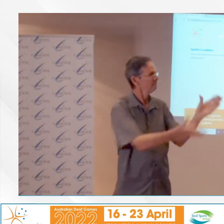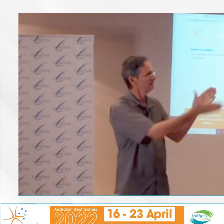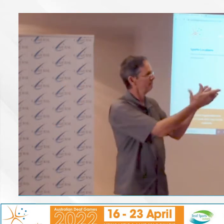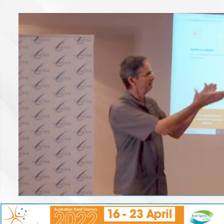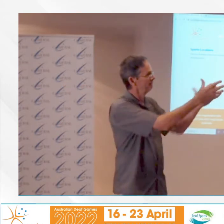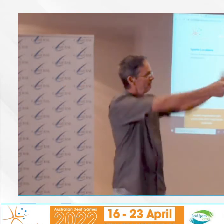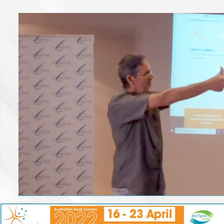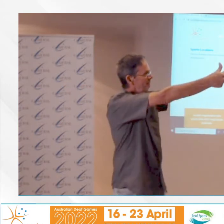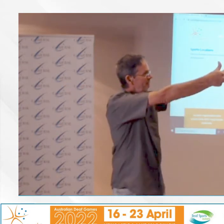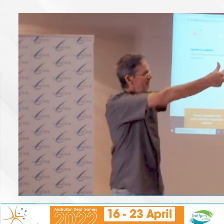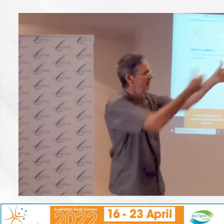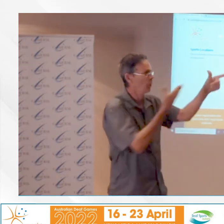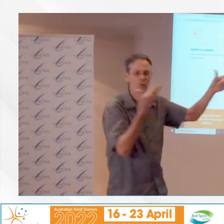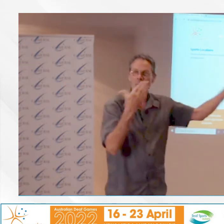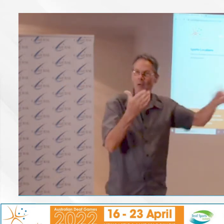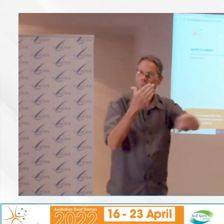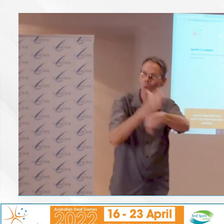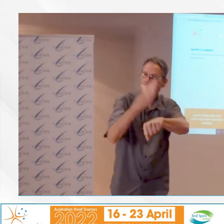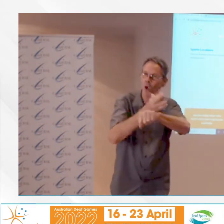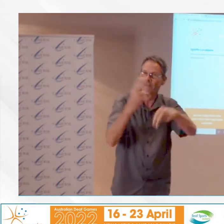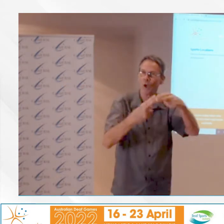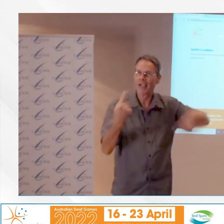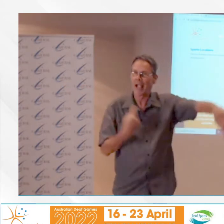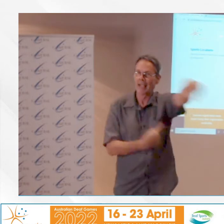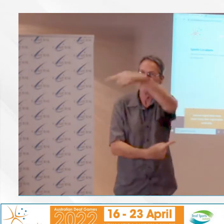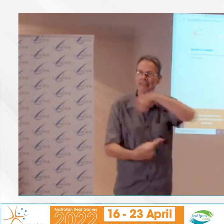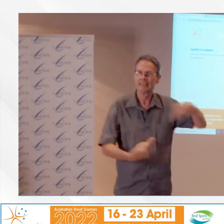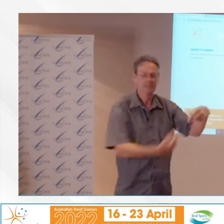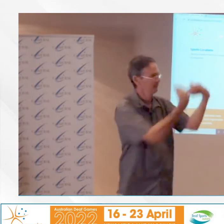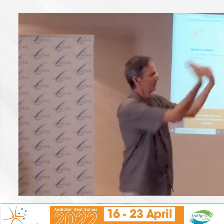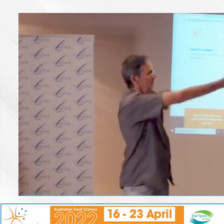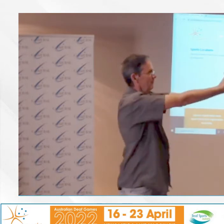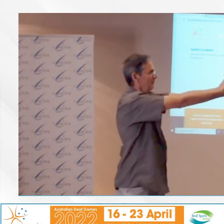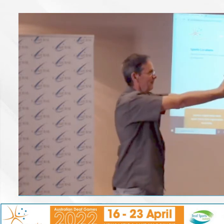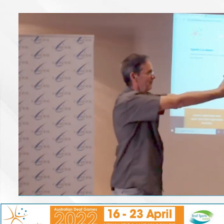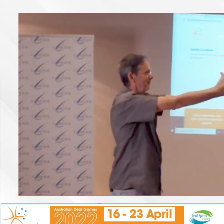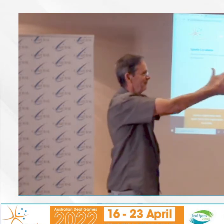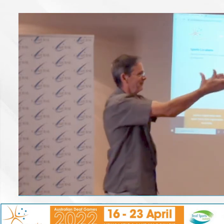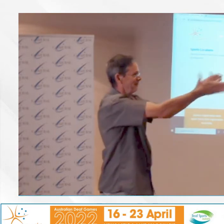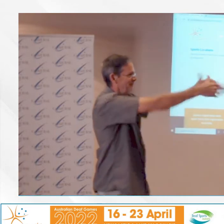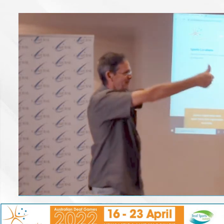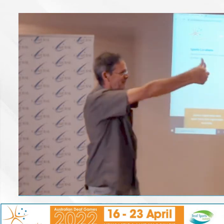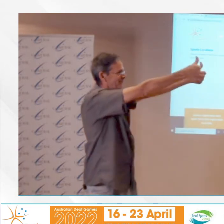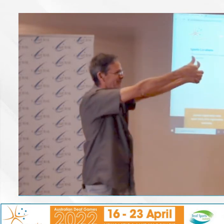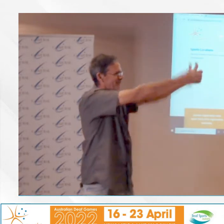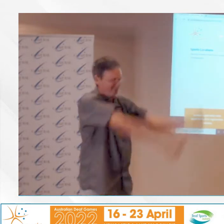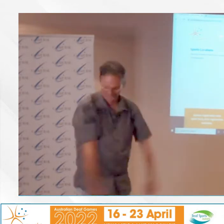to we love coming here thank you keep putting the hard yards for us we really appreciate it thank